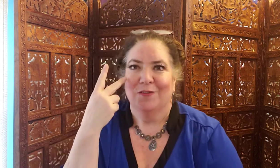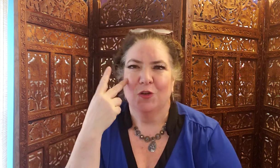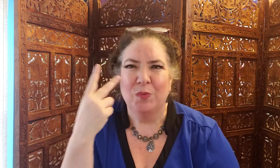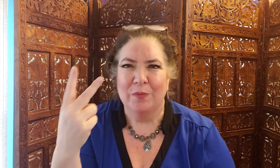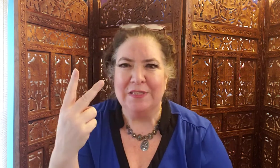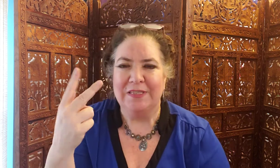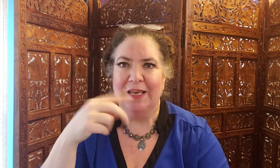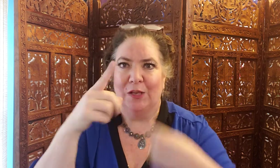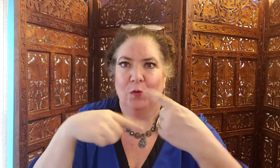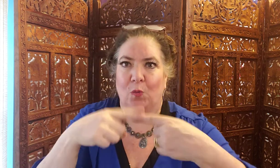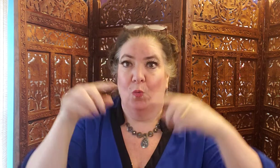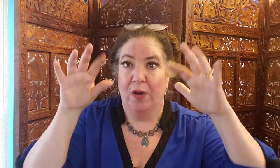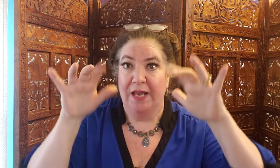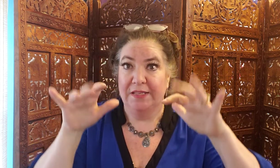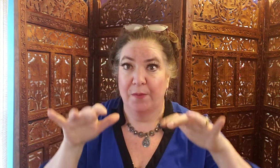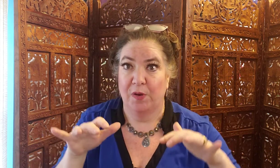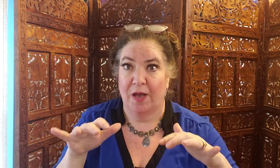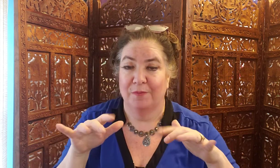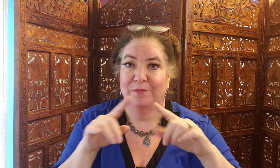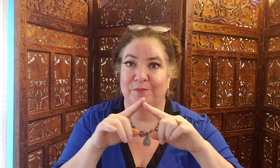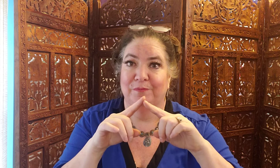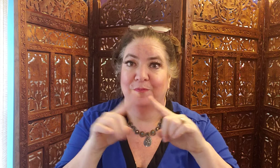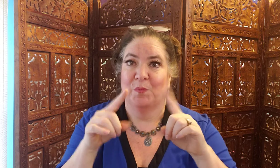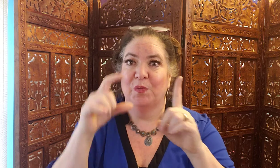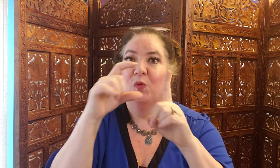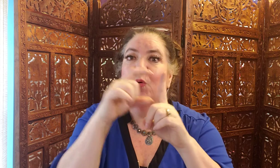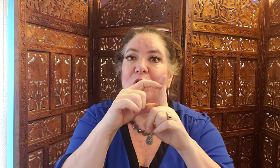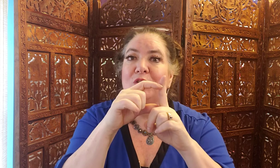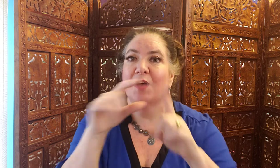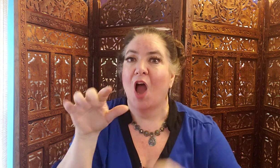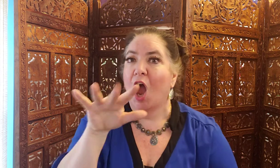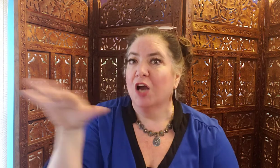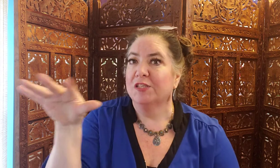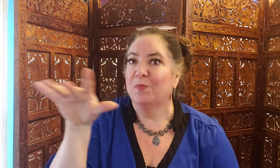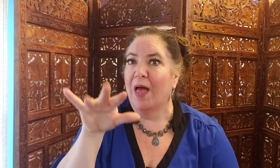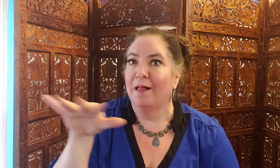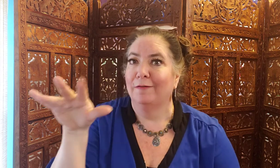you'll be able to see it when I type it up. But the words are spelled